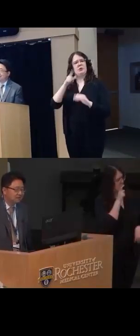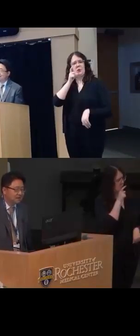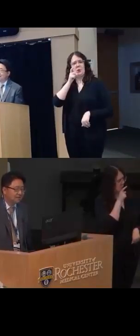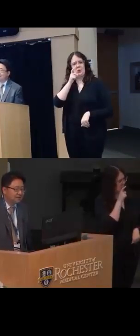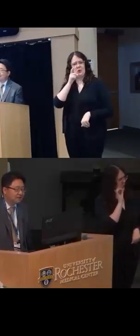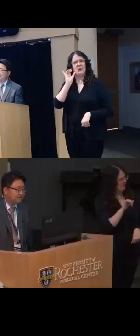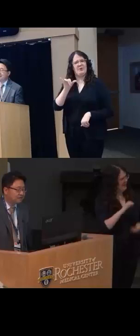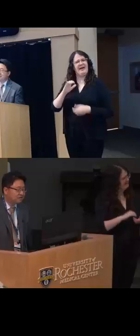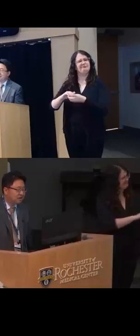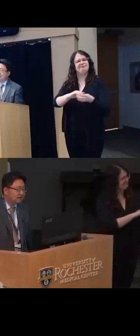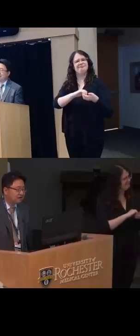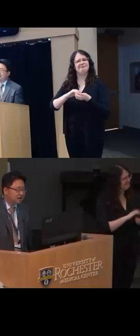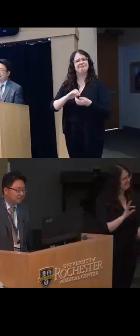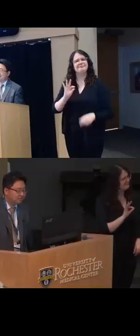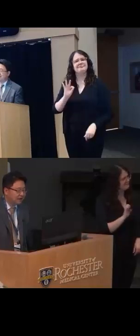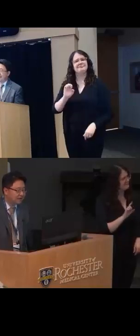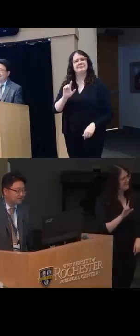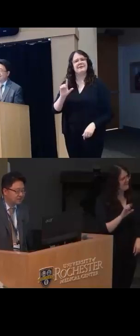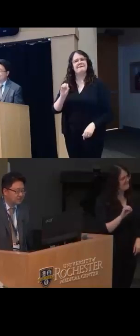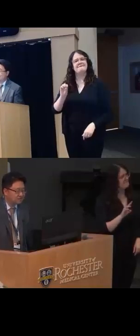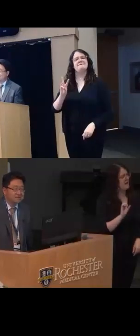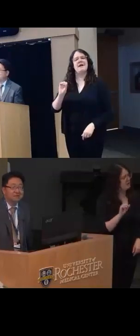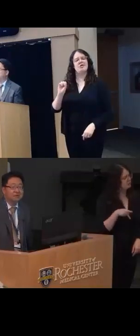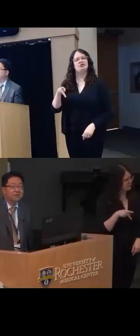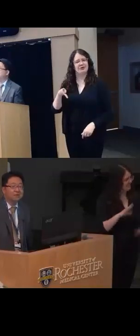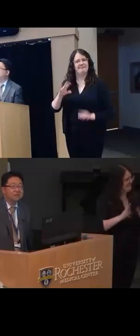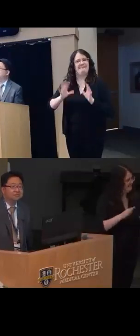of having sharing a common values and interests and goals